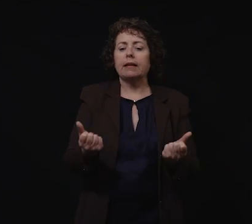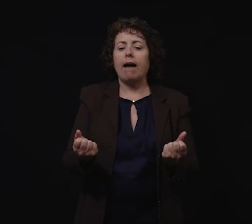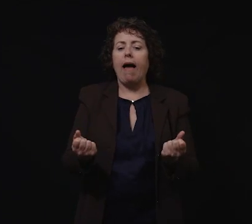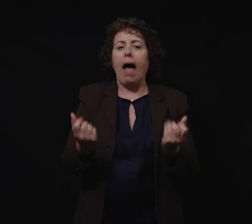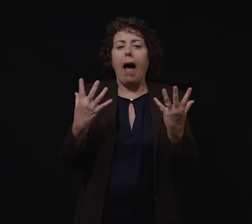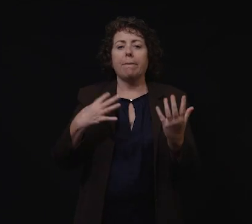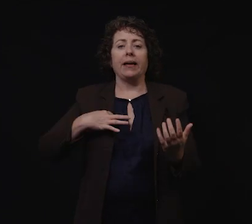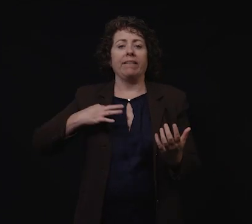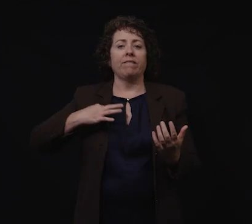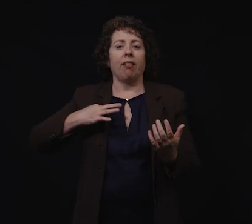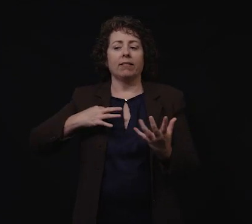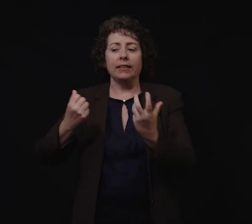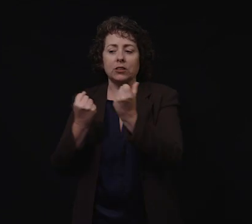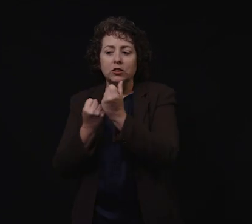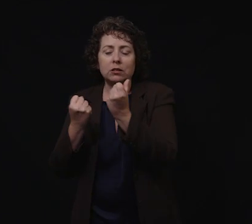Volunteer support we have to operate